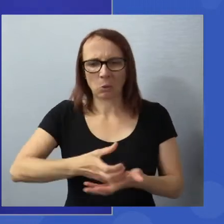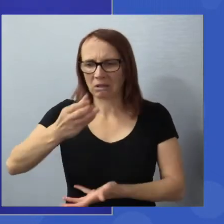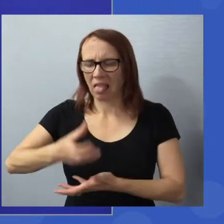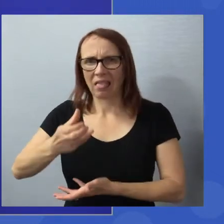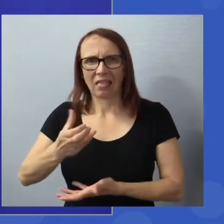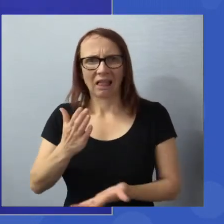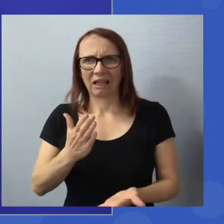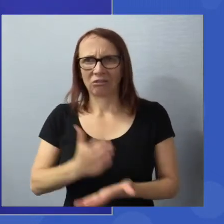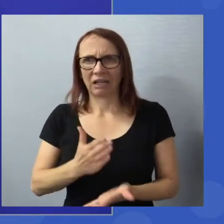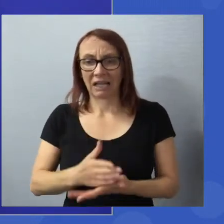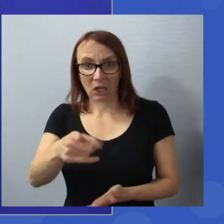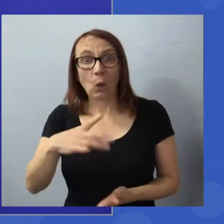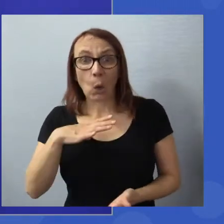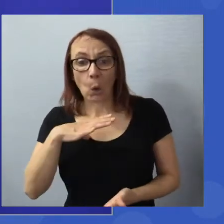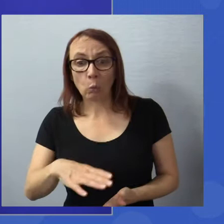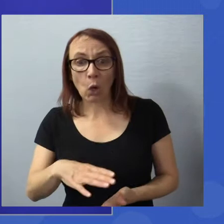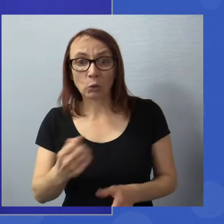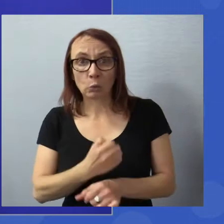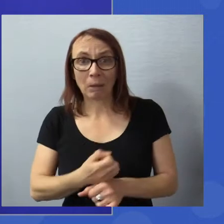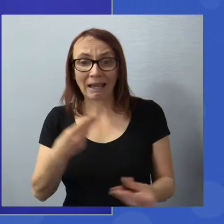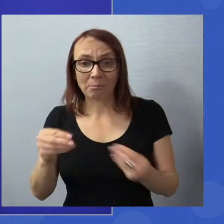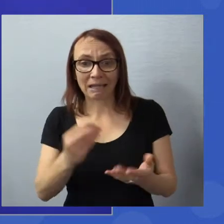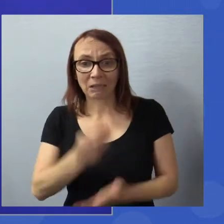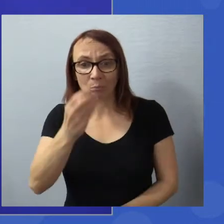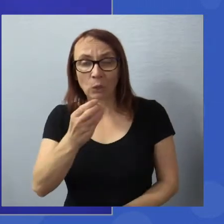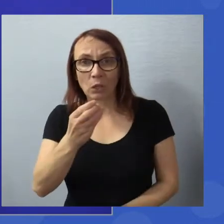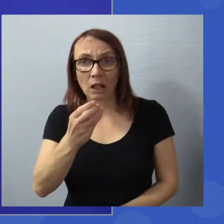plastic bottle giving a peat mpi bottle or not if you produce glass we won't